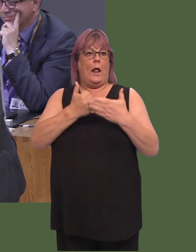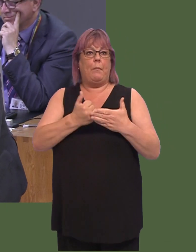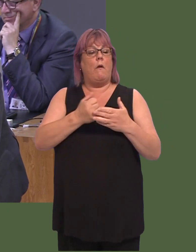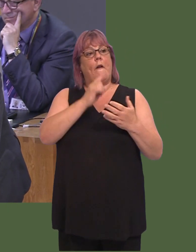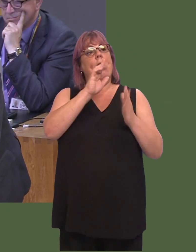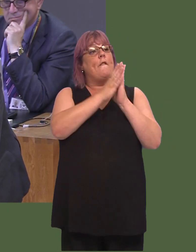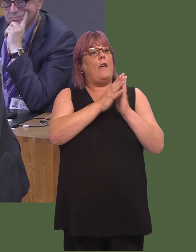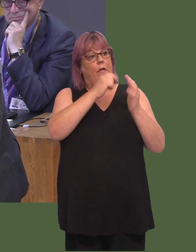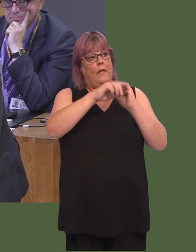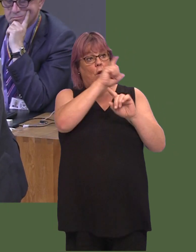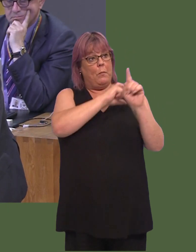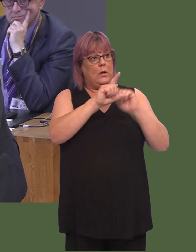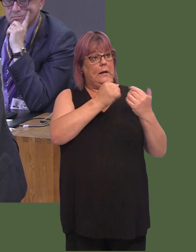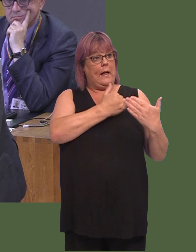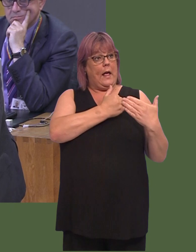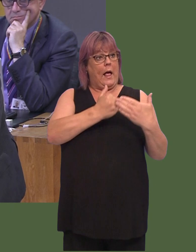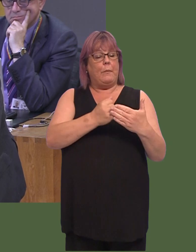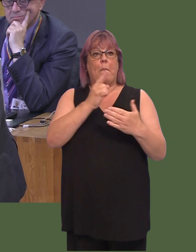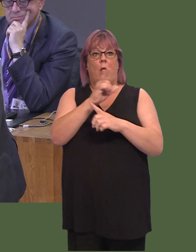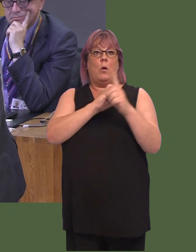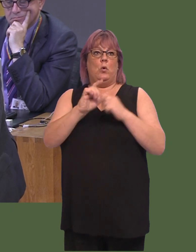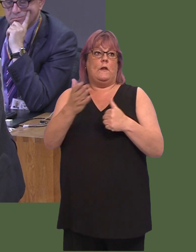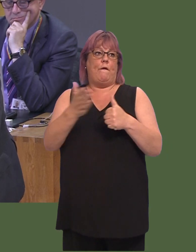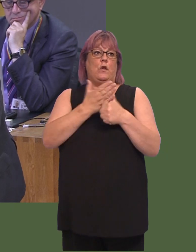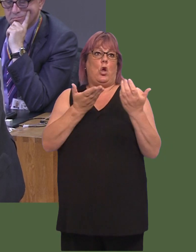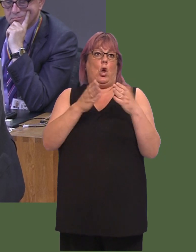Faith in the Community has met some of that need, but the closure of Communities First